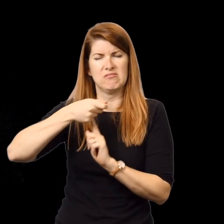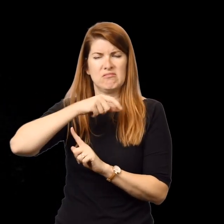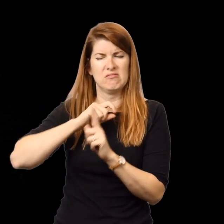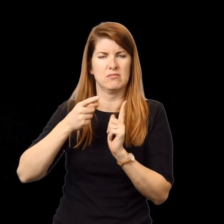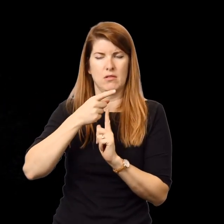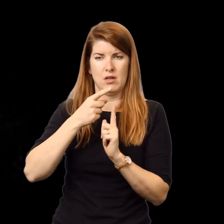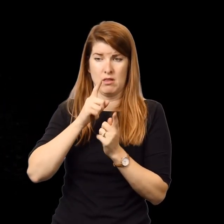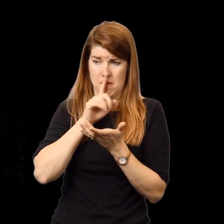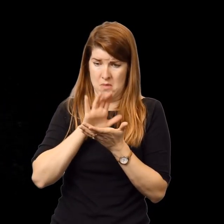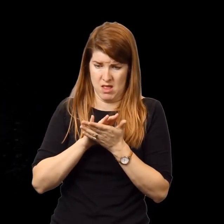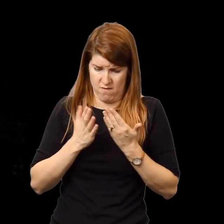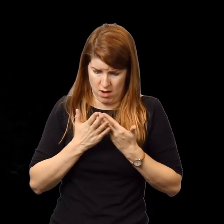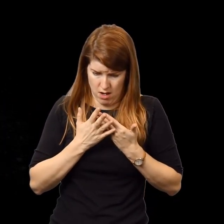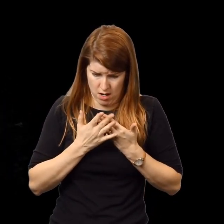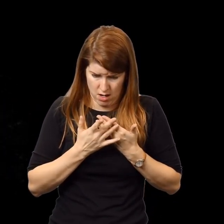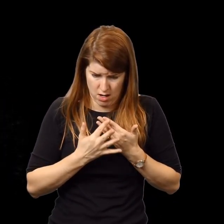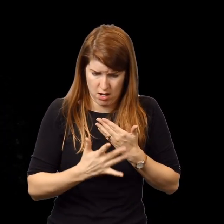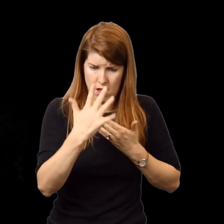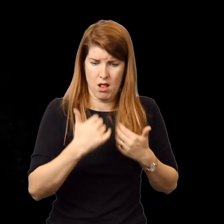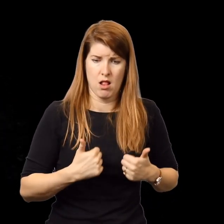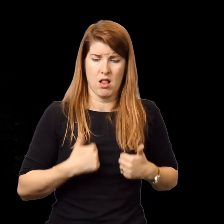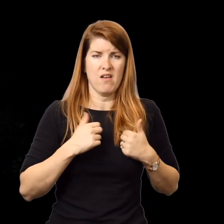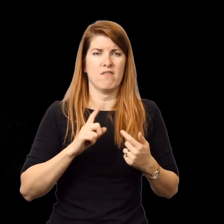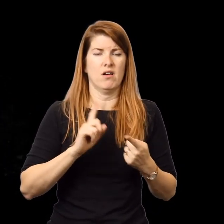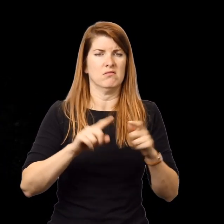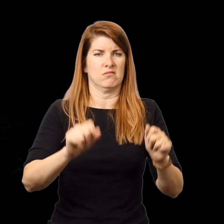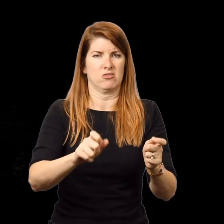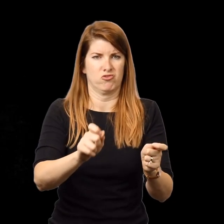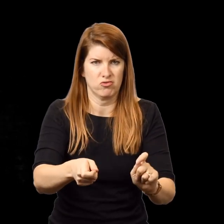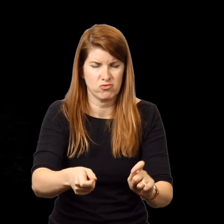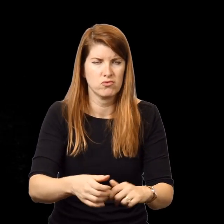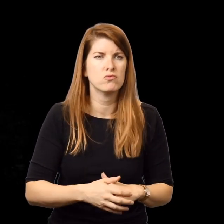it's a belief that then they go through life with until they change it.